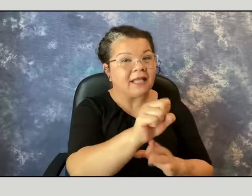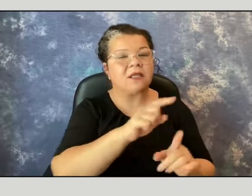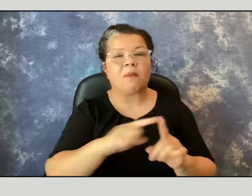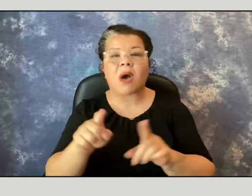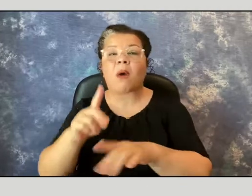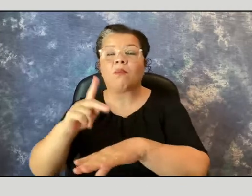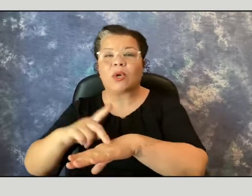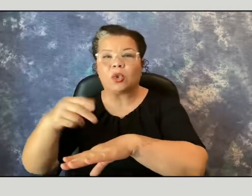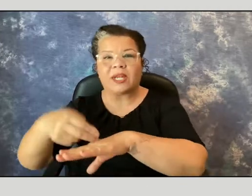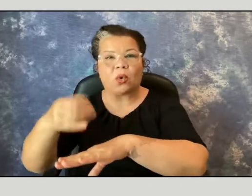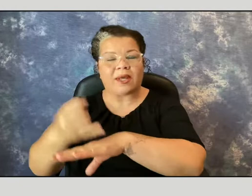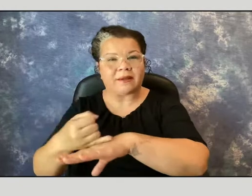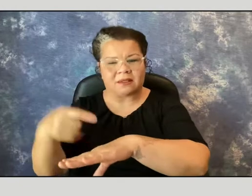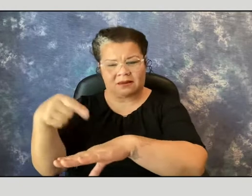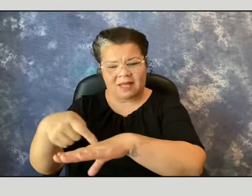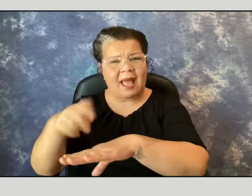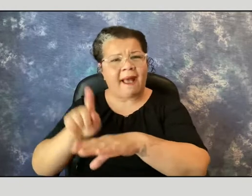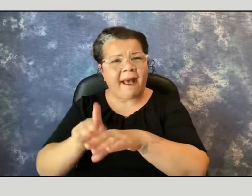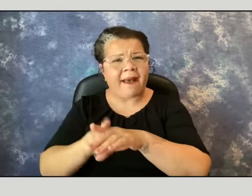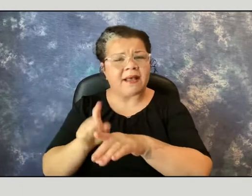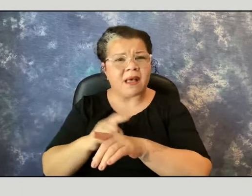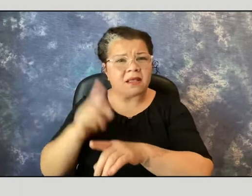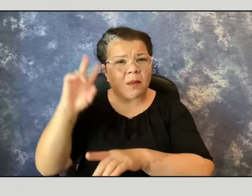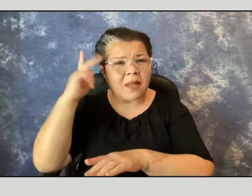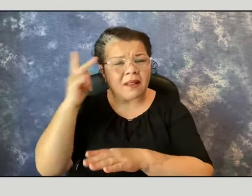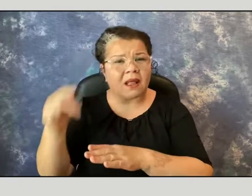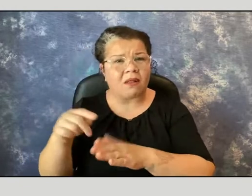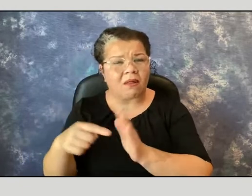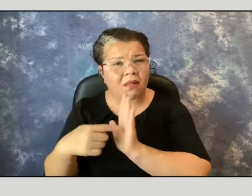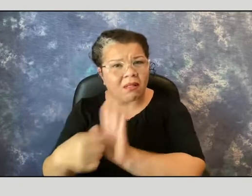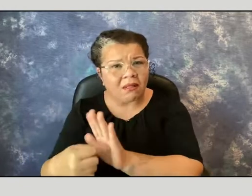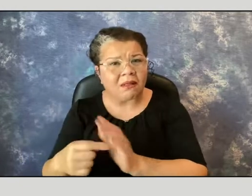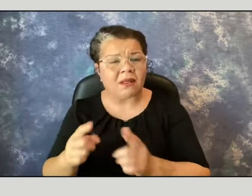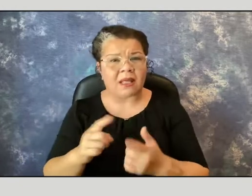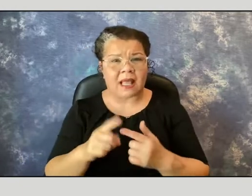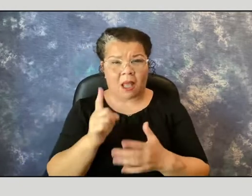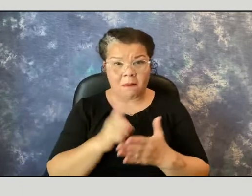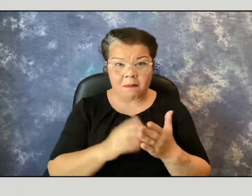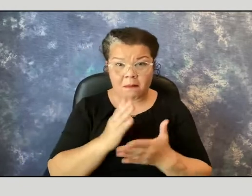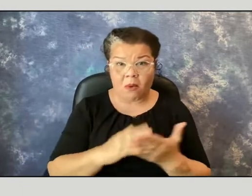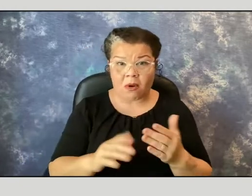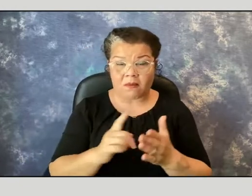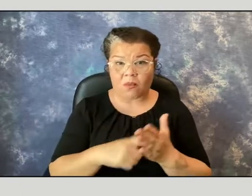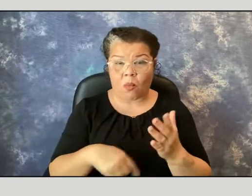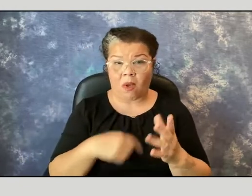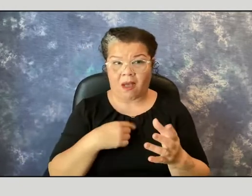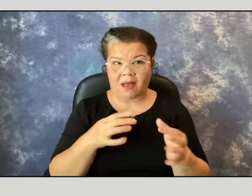as a polity, and I think that part of what defines what is Puerto Ricanness is the constant search